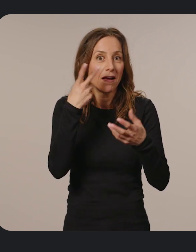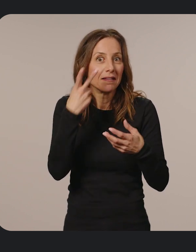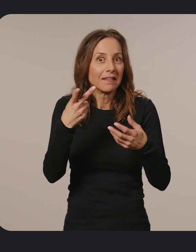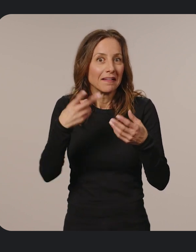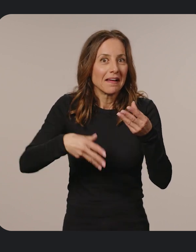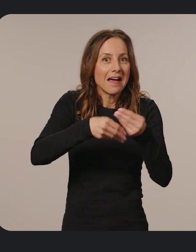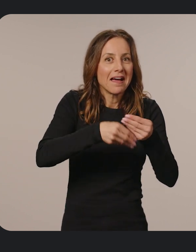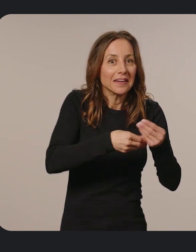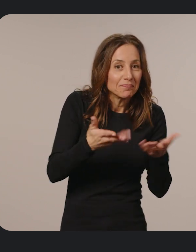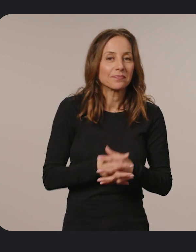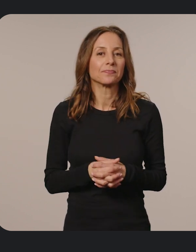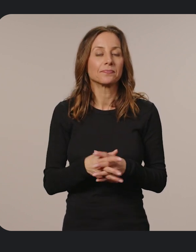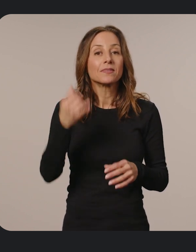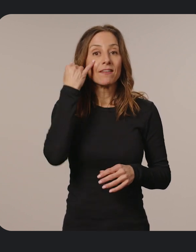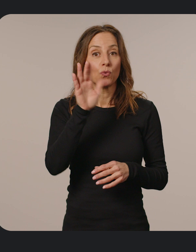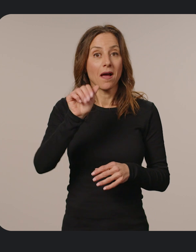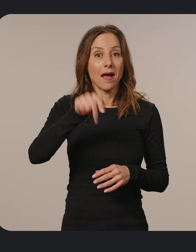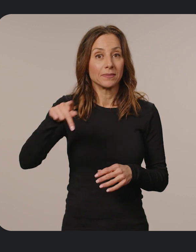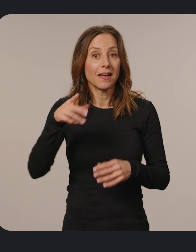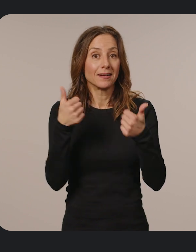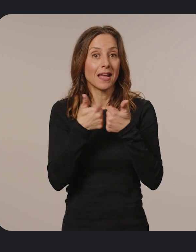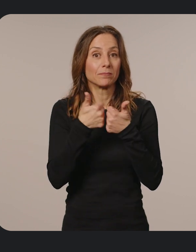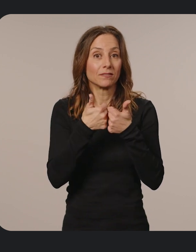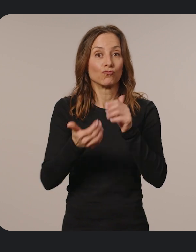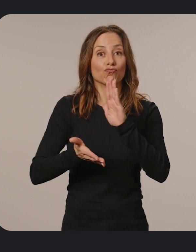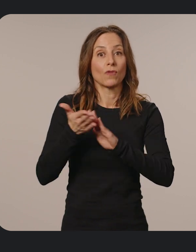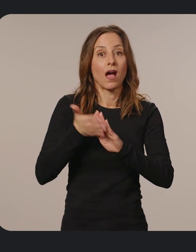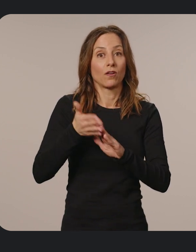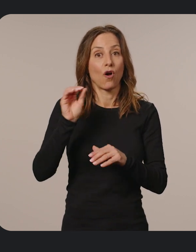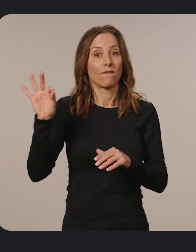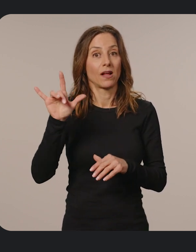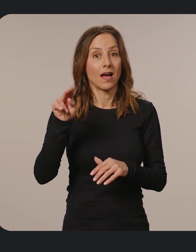services you want to see added. If your apps and games run offline